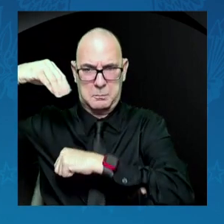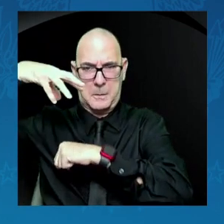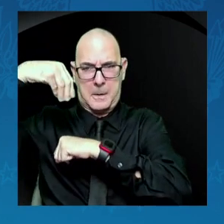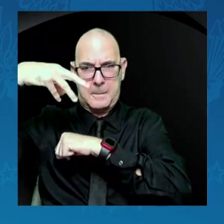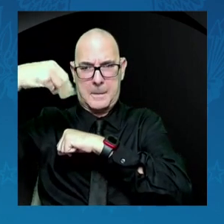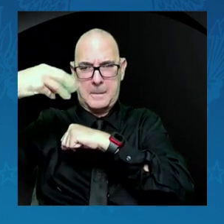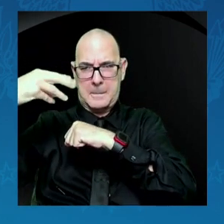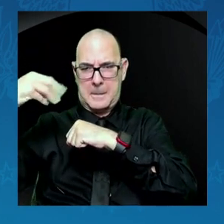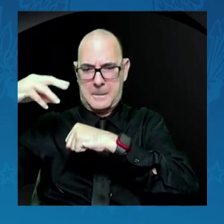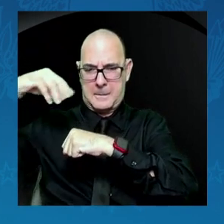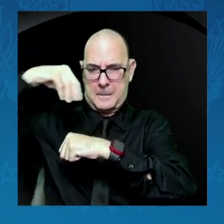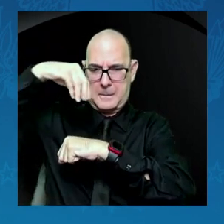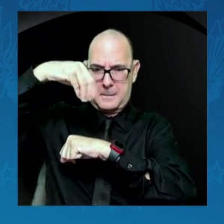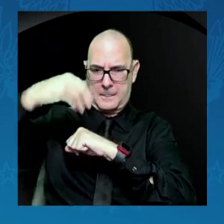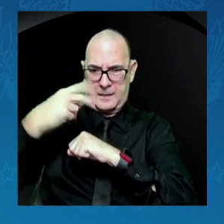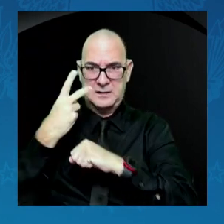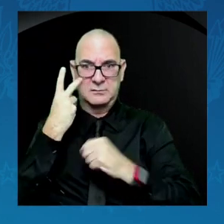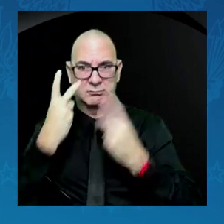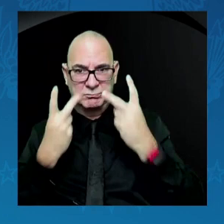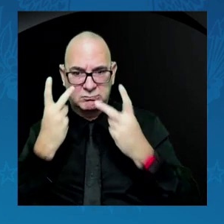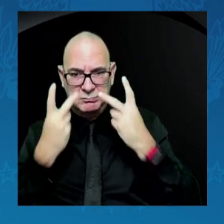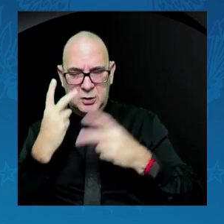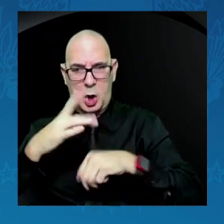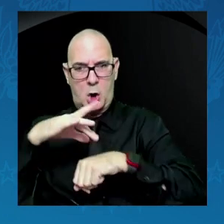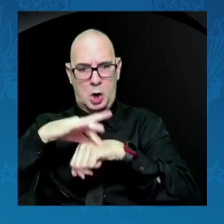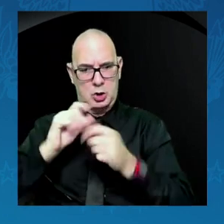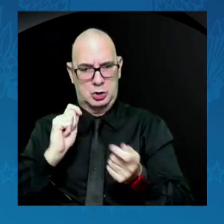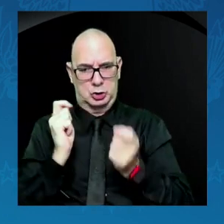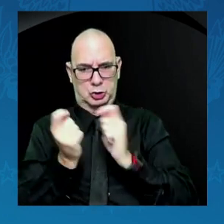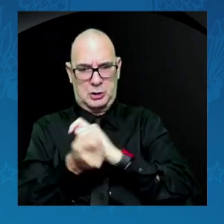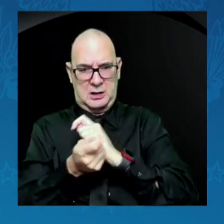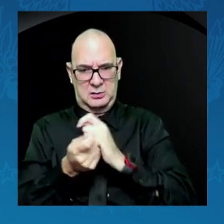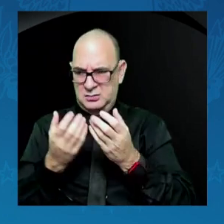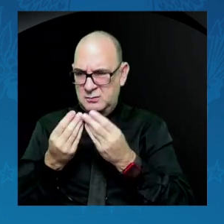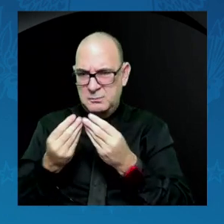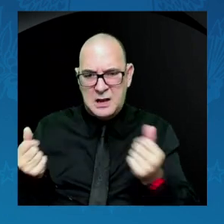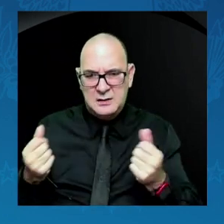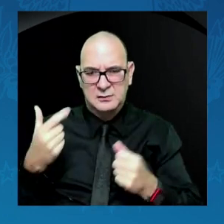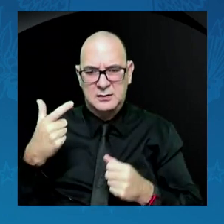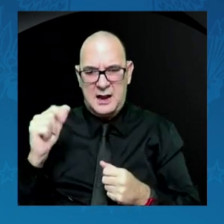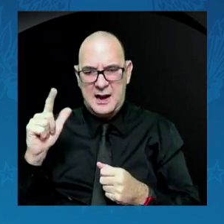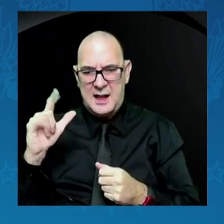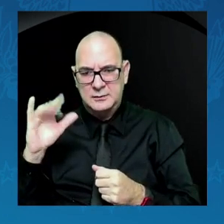from the melting glaciers to the reservoirs that are drying up in the droughts.